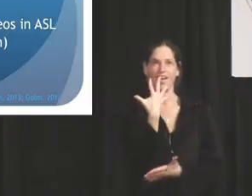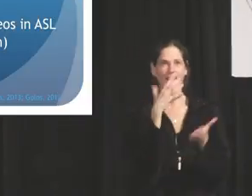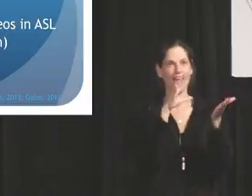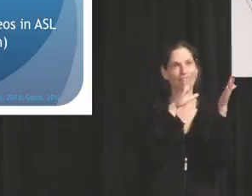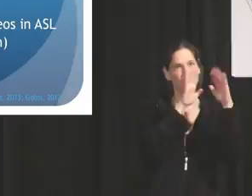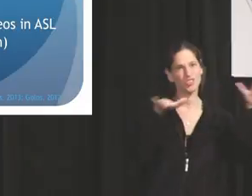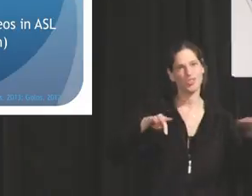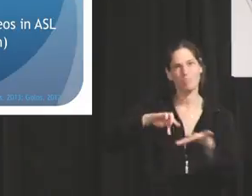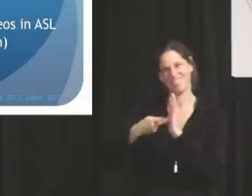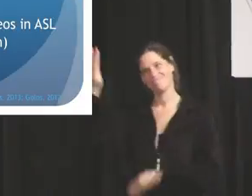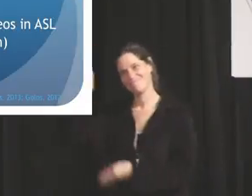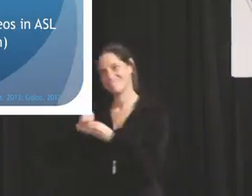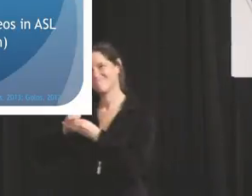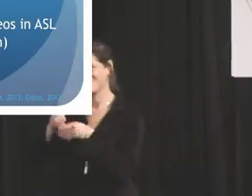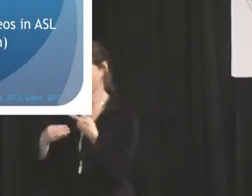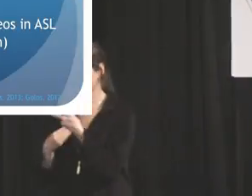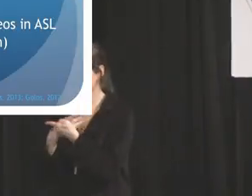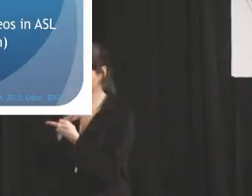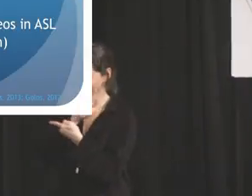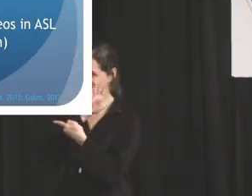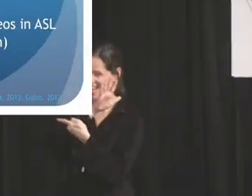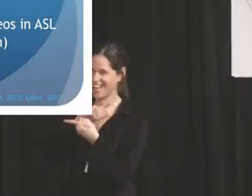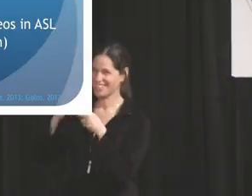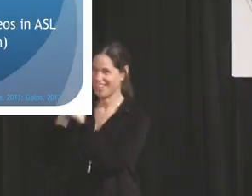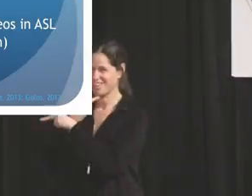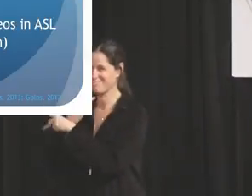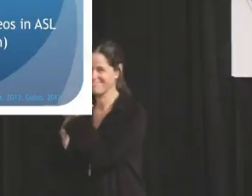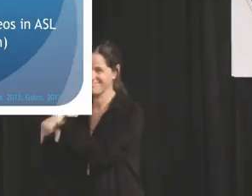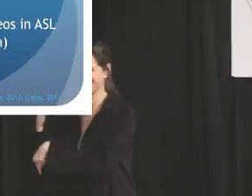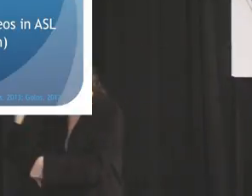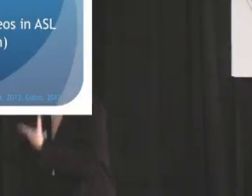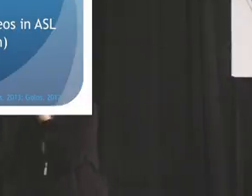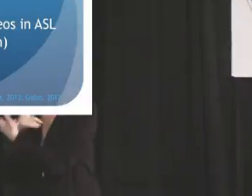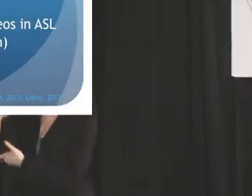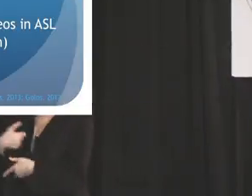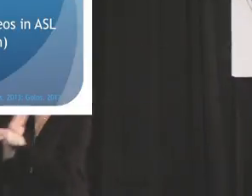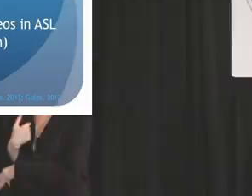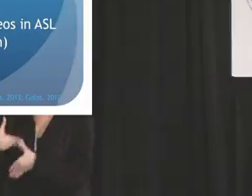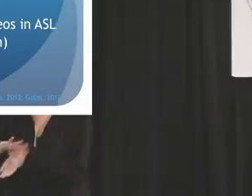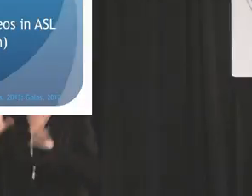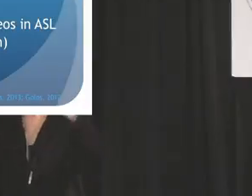5 children in a classroom that means 25 -- 5 to 8 books per child,